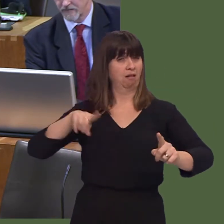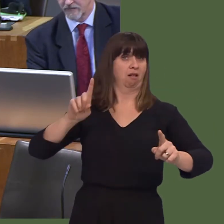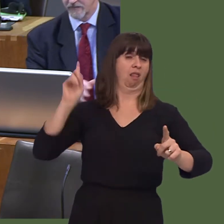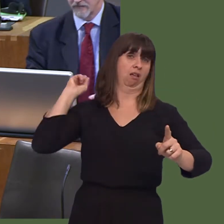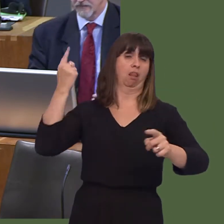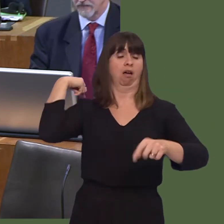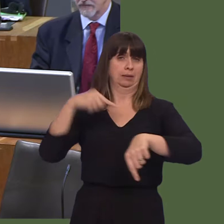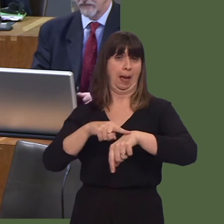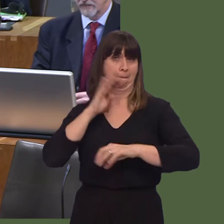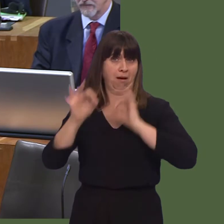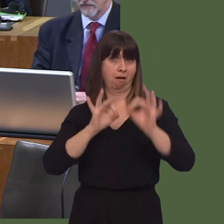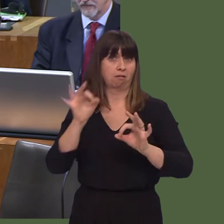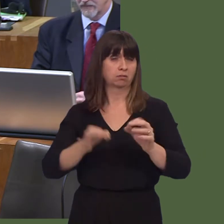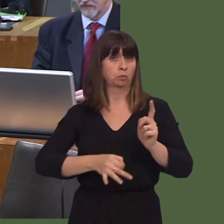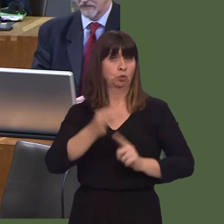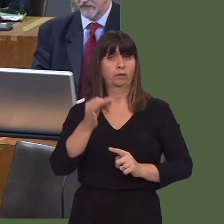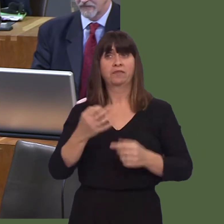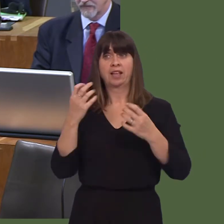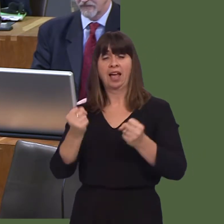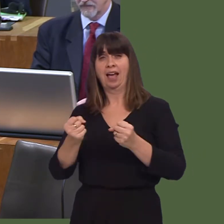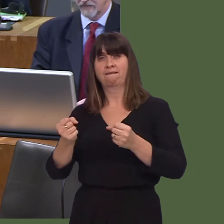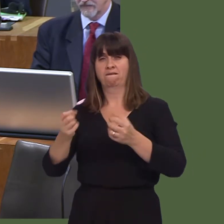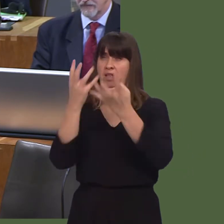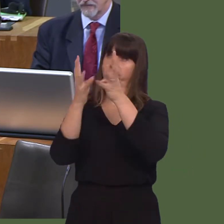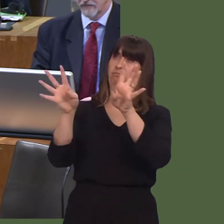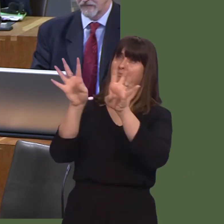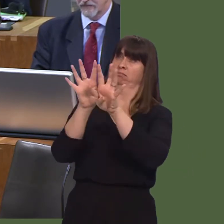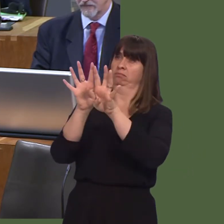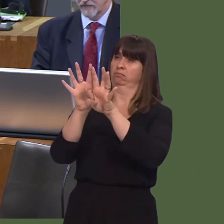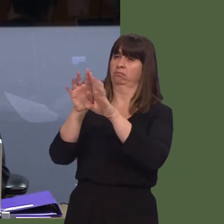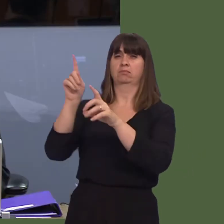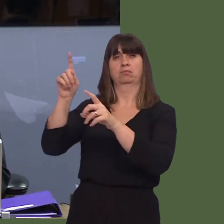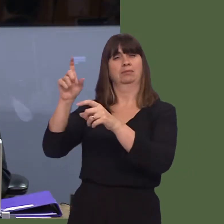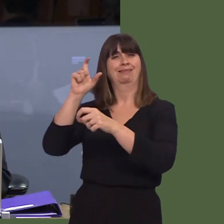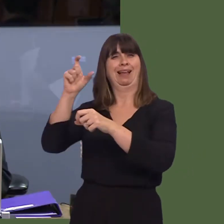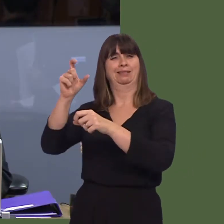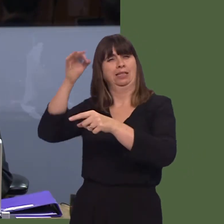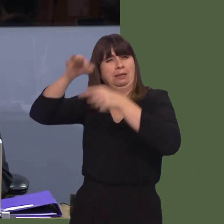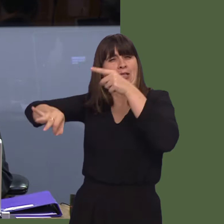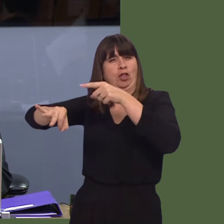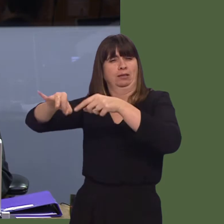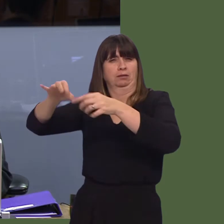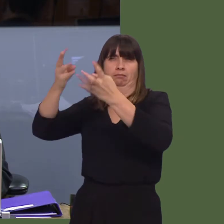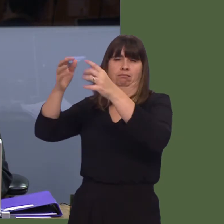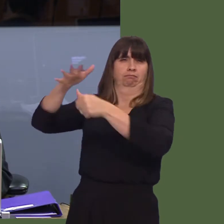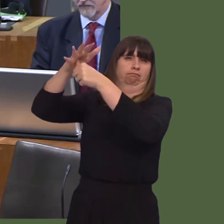We do have a national leadership group of expert clinicians, the Wales thoracic oncology group, that works within the cancer network to co-ordinate activity in Wales.